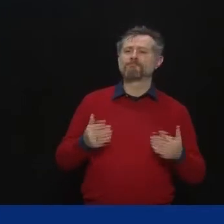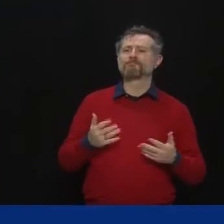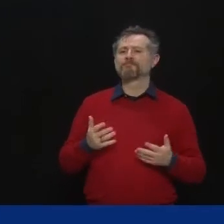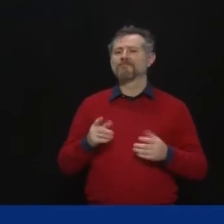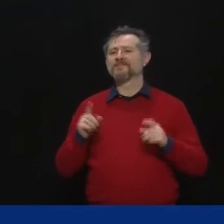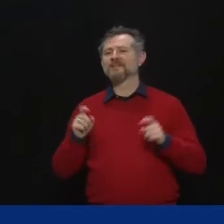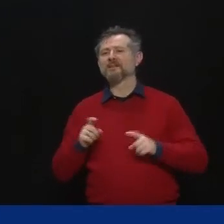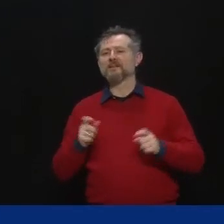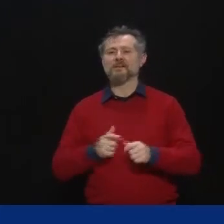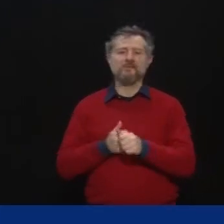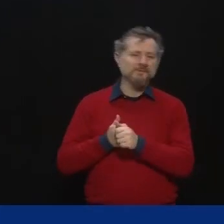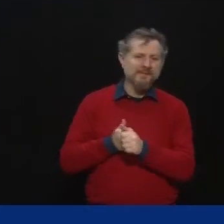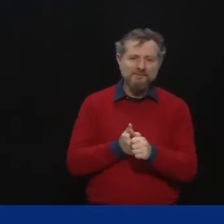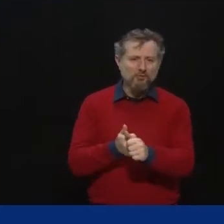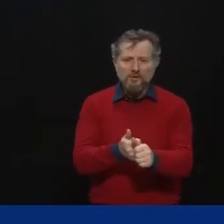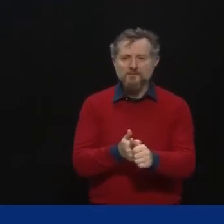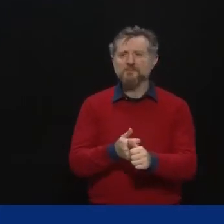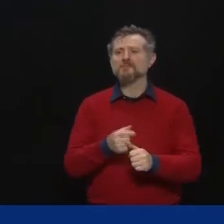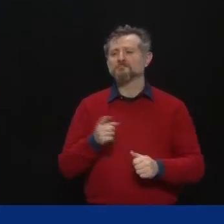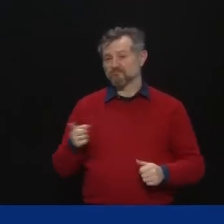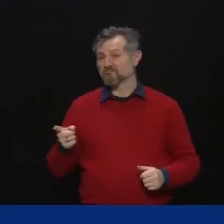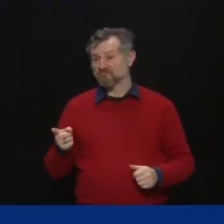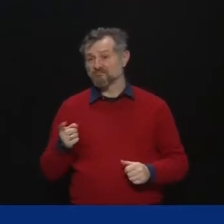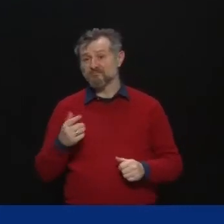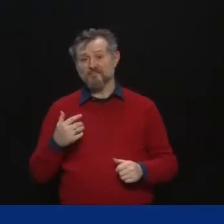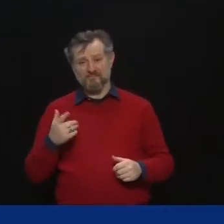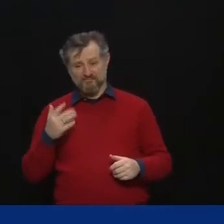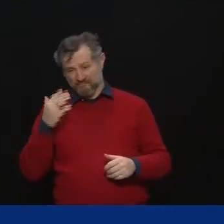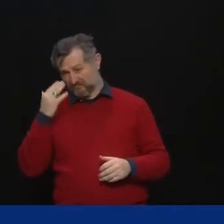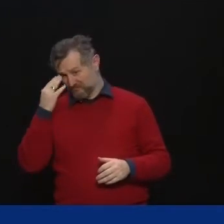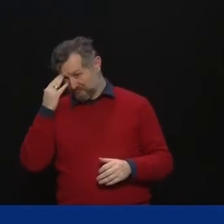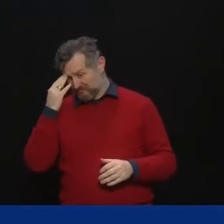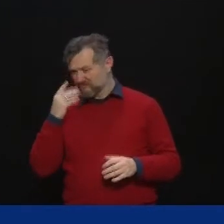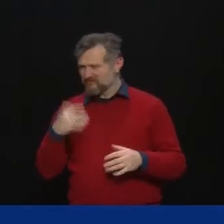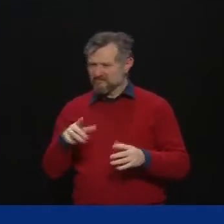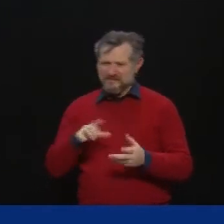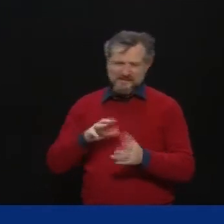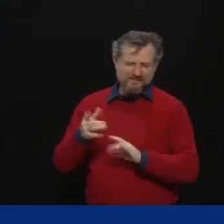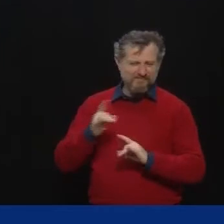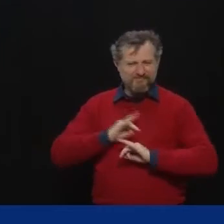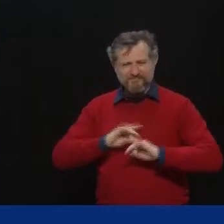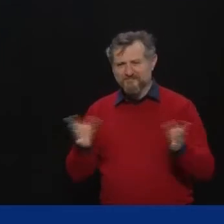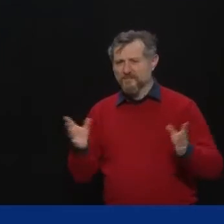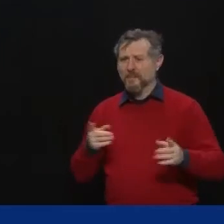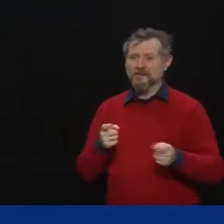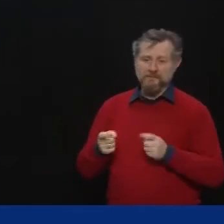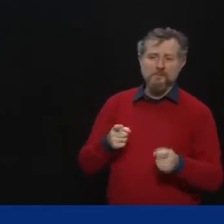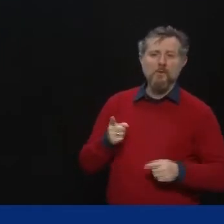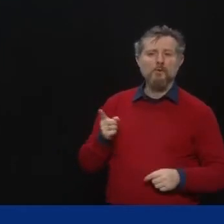IN HER BACKGROUND, SH COORDINATED THE HOSPITAL SURGE AND WE ARE HAPPY TO HAVE SOMEONE OF HER